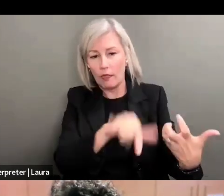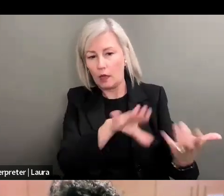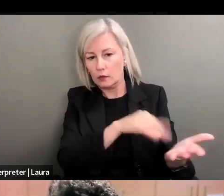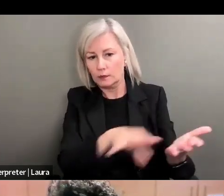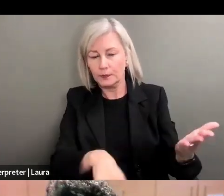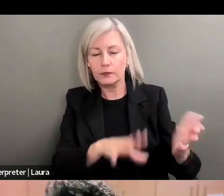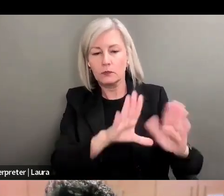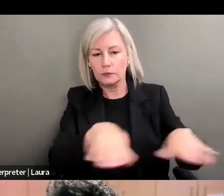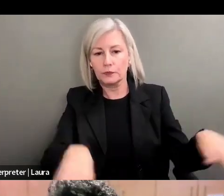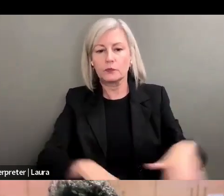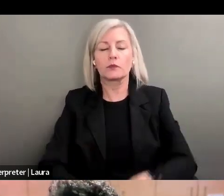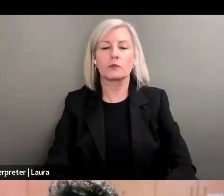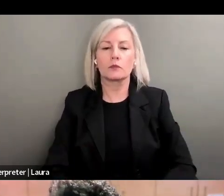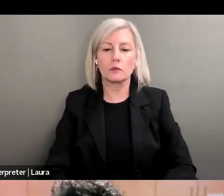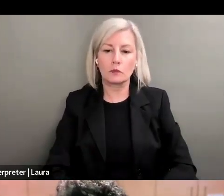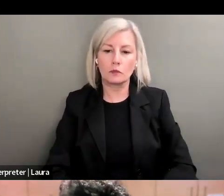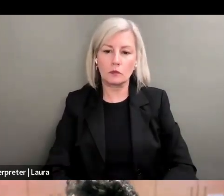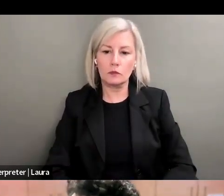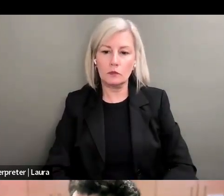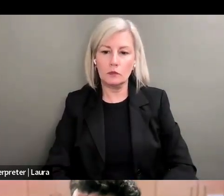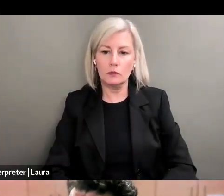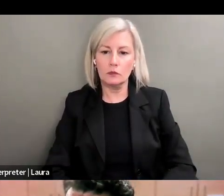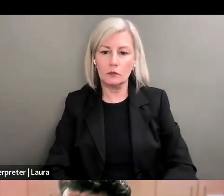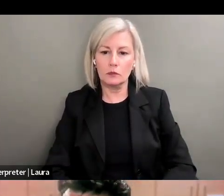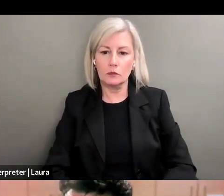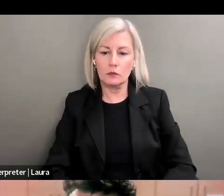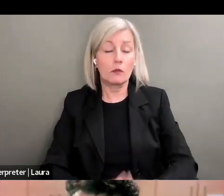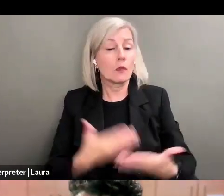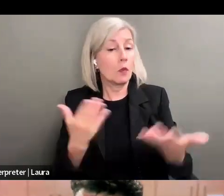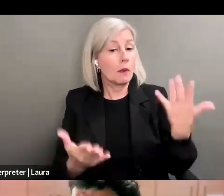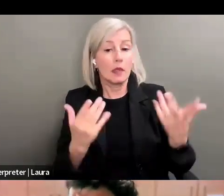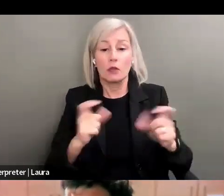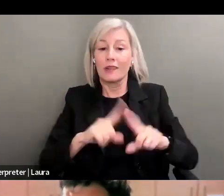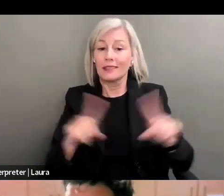Now, where this might differ or there might be different thought processes is